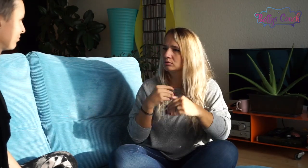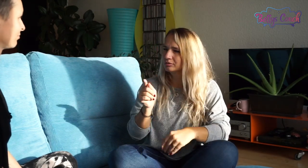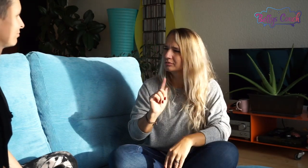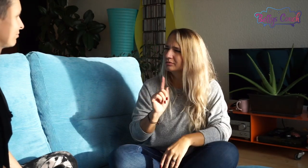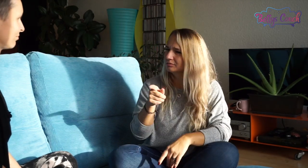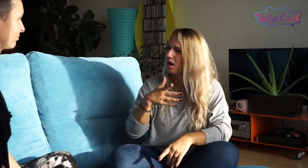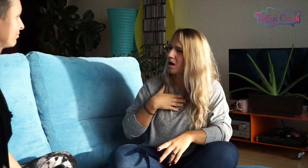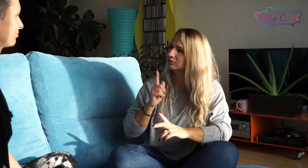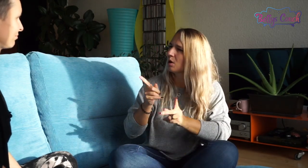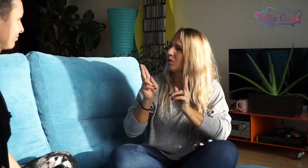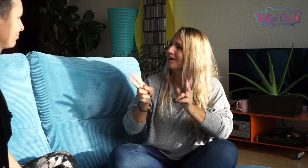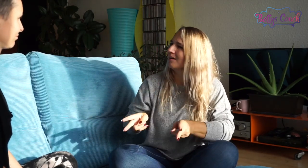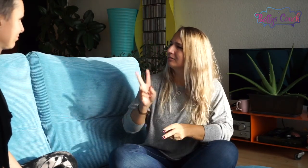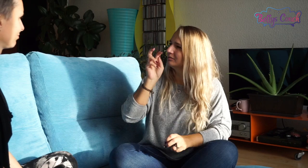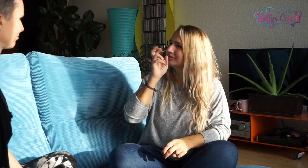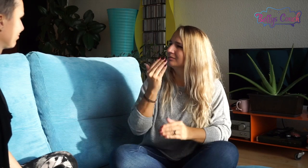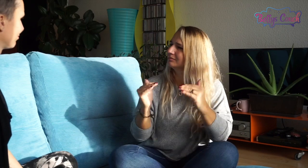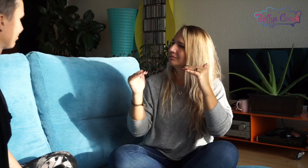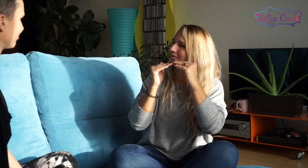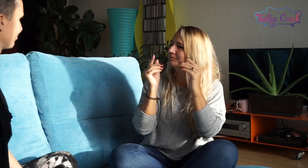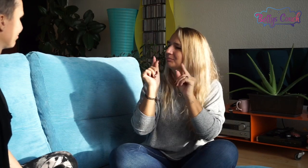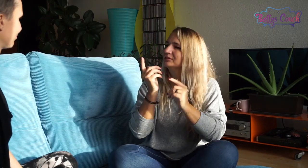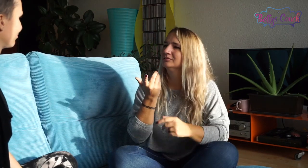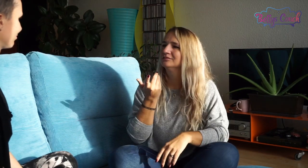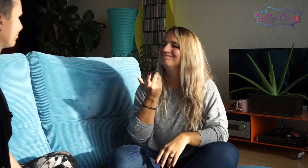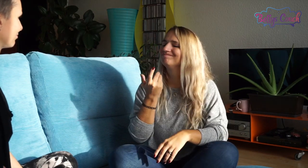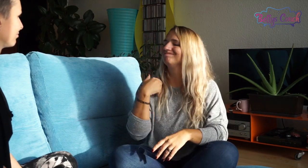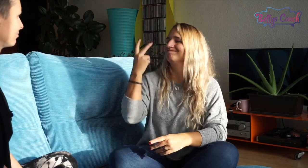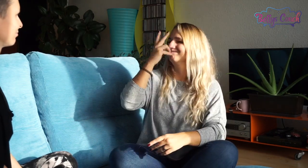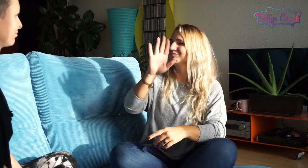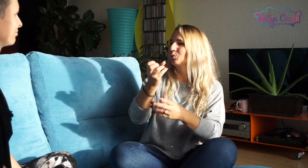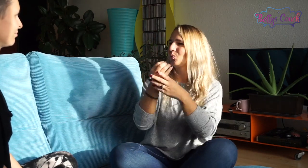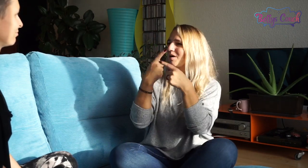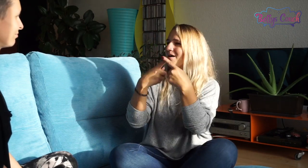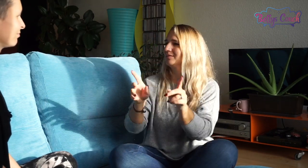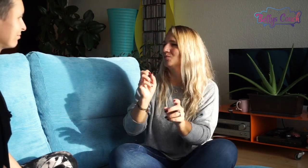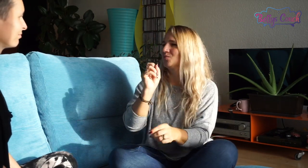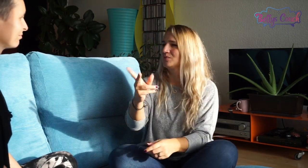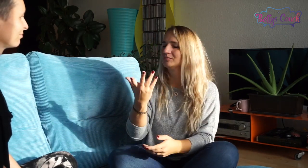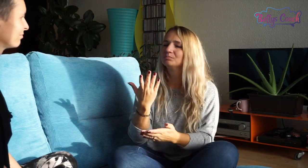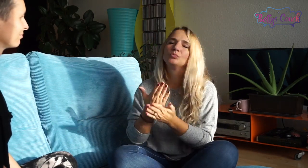And I then make it clear that this is not the case and that both can meet at eye level. I also see and understand that this culture is that way.